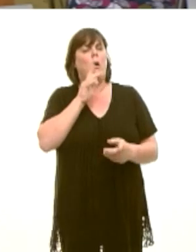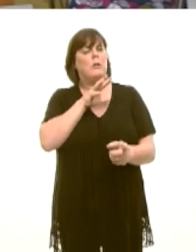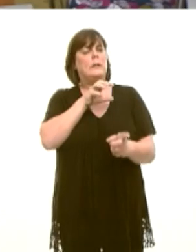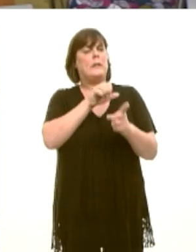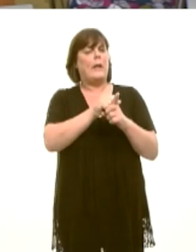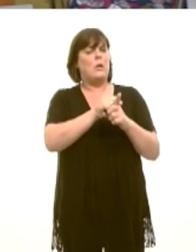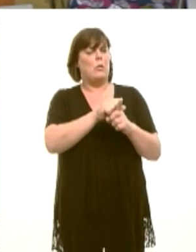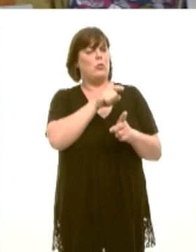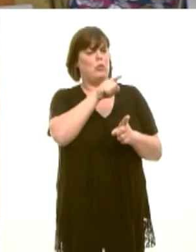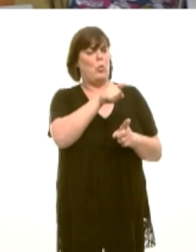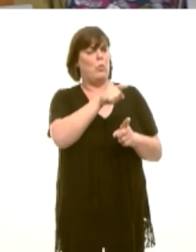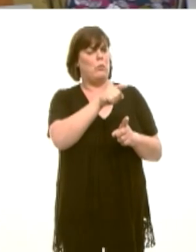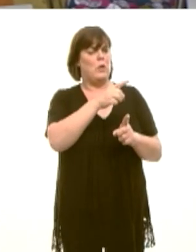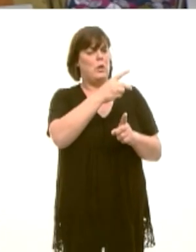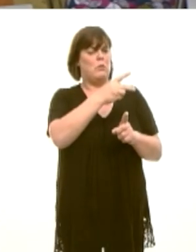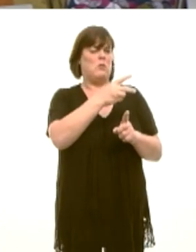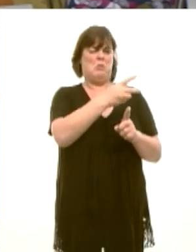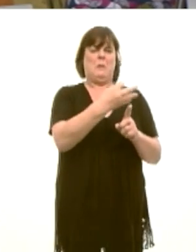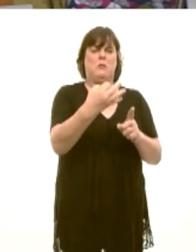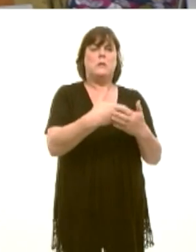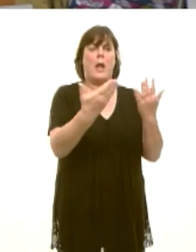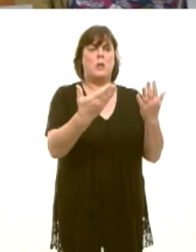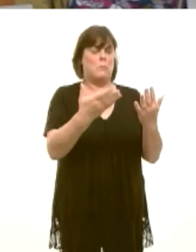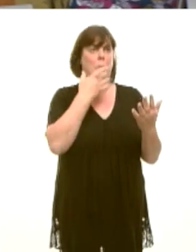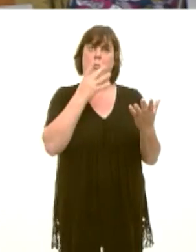to be diagnosed within 28 daysíóno-oneís going to disagree with that, that early diagnosis